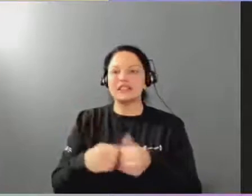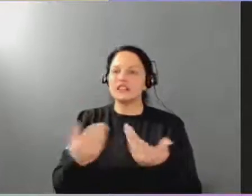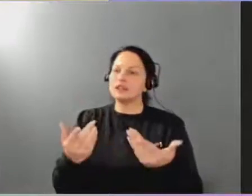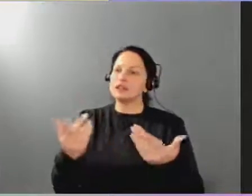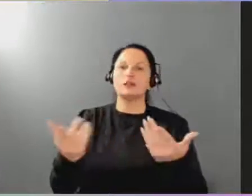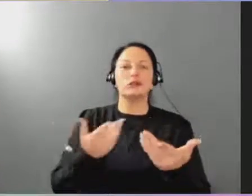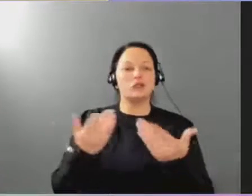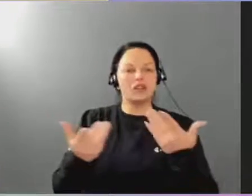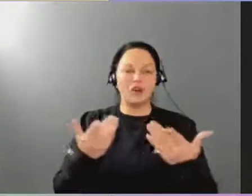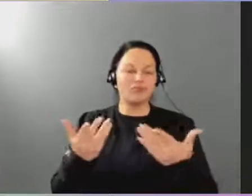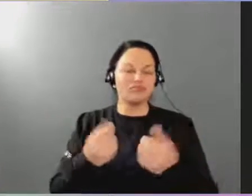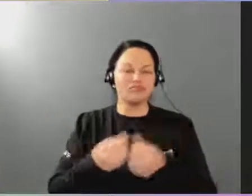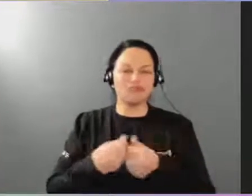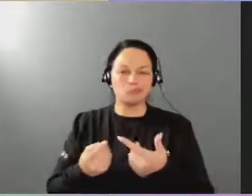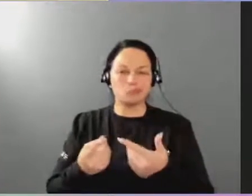you've already heard before